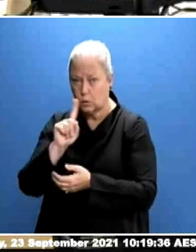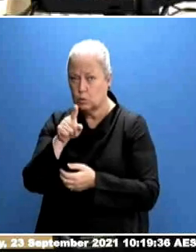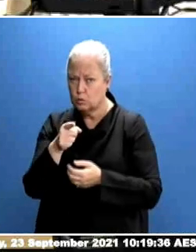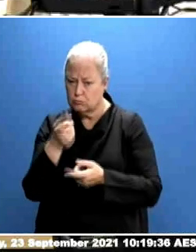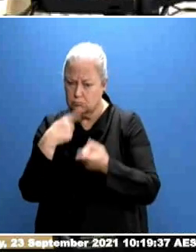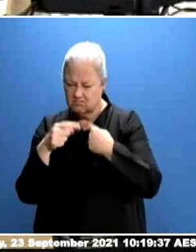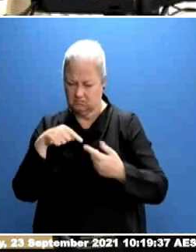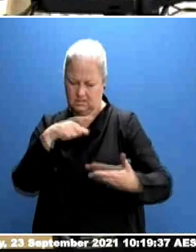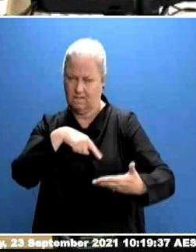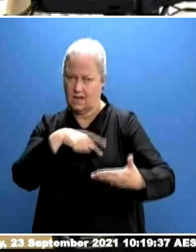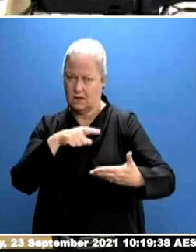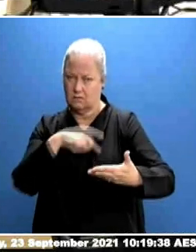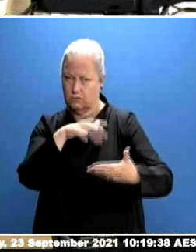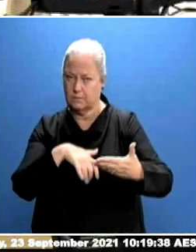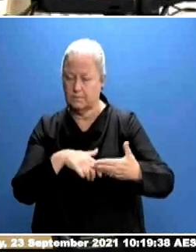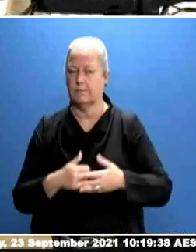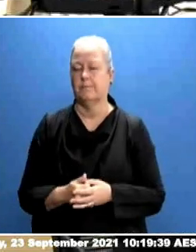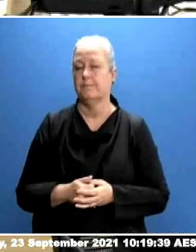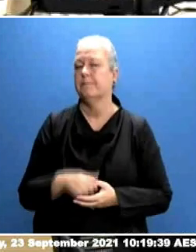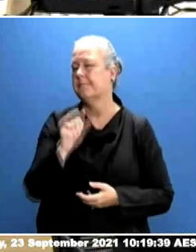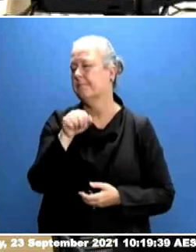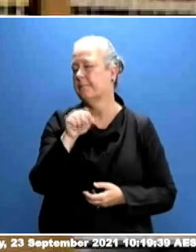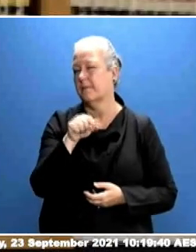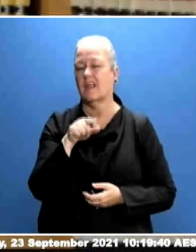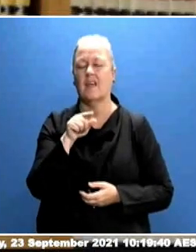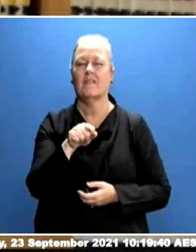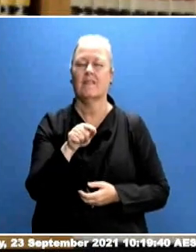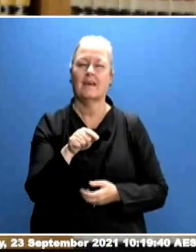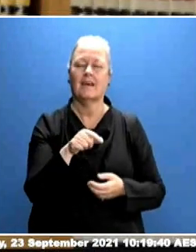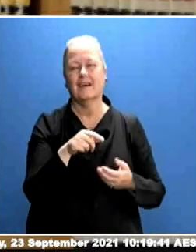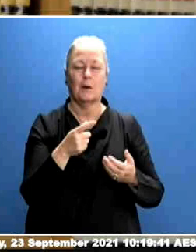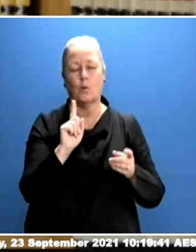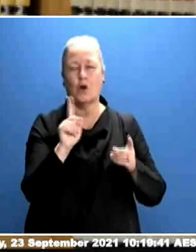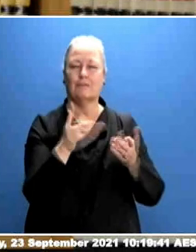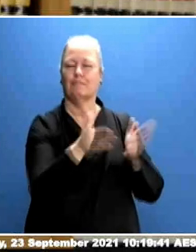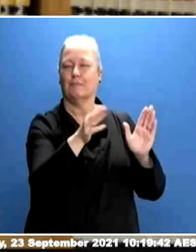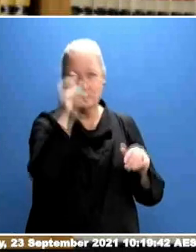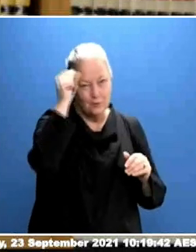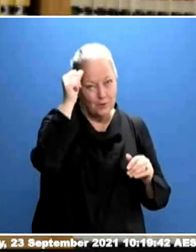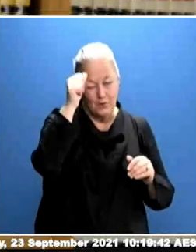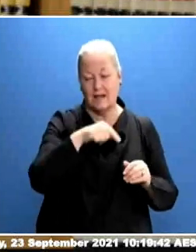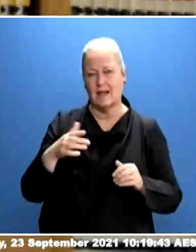That's correct, yes, the traditional definition around therapy and treatment is not what's provided. We provide a therapeutic care environment.